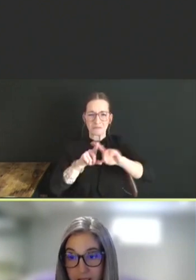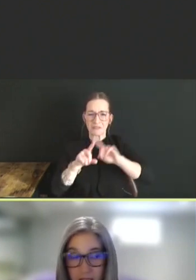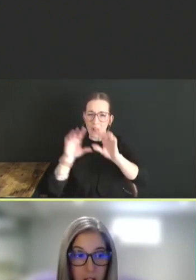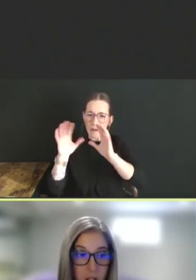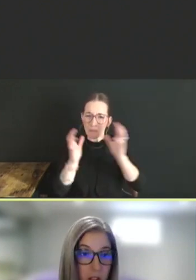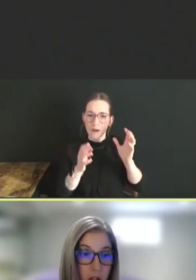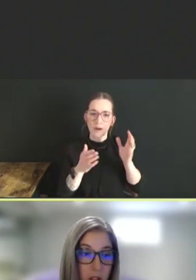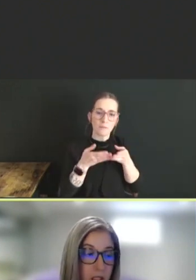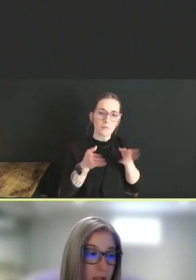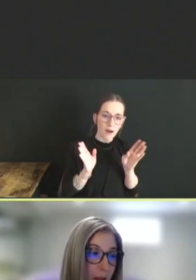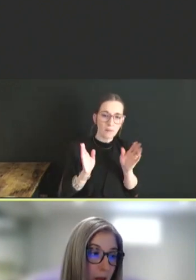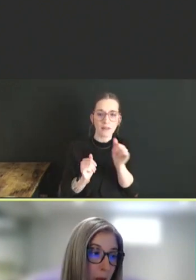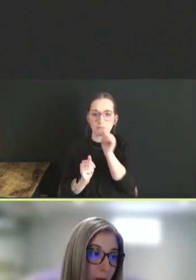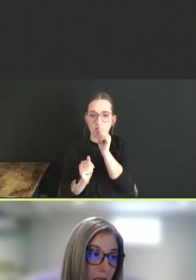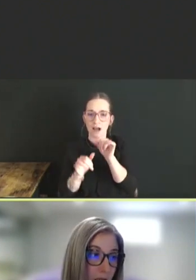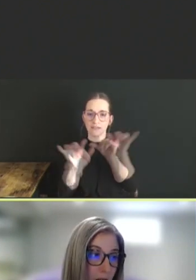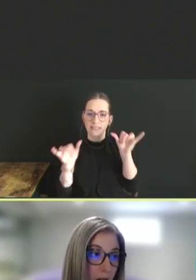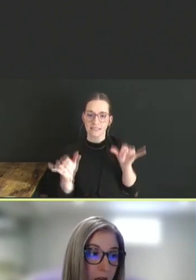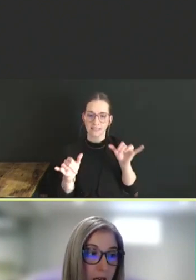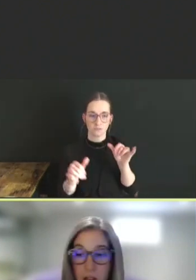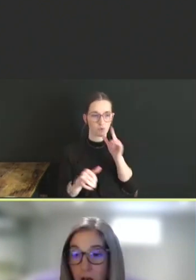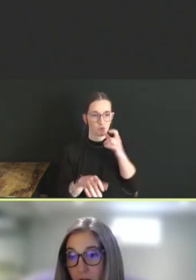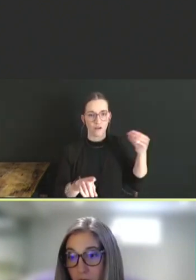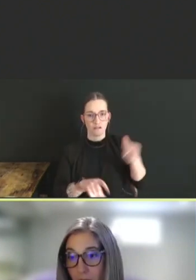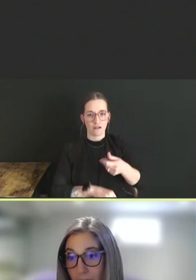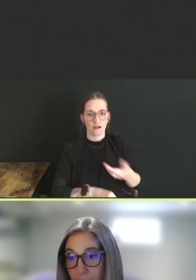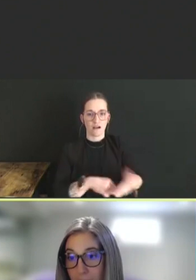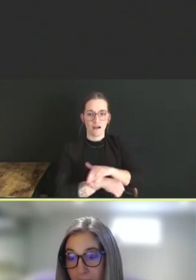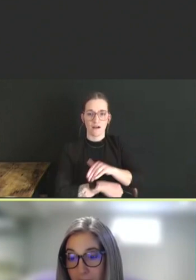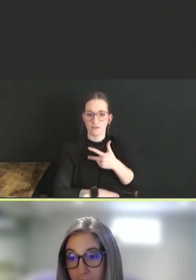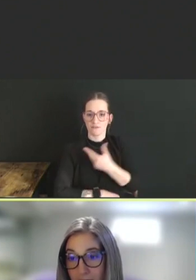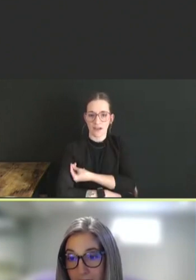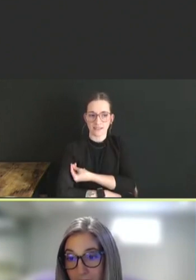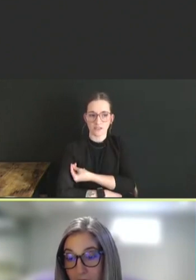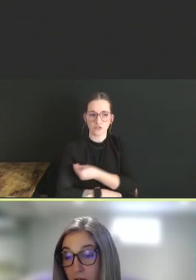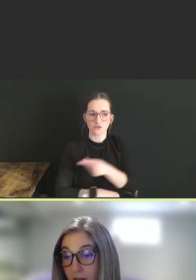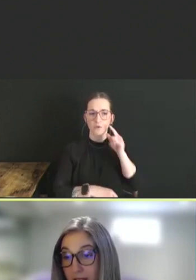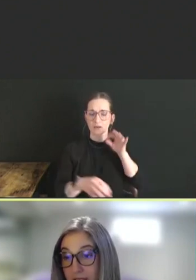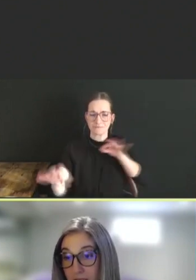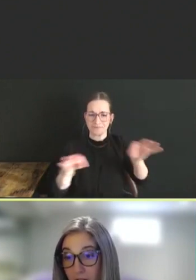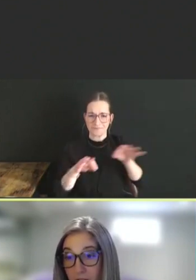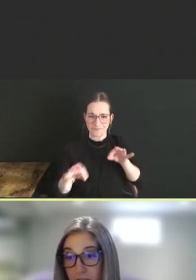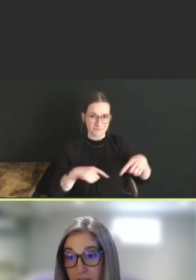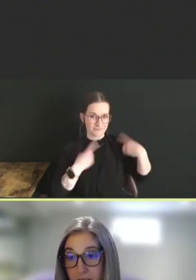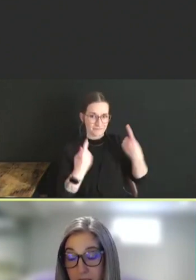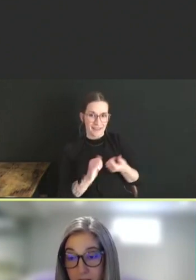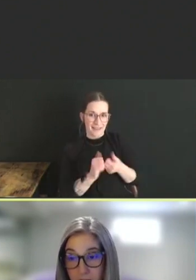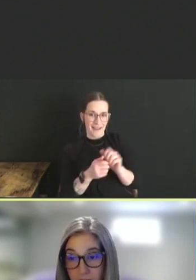So, just to spend a moment here and talk through how people have been getting vaccine coverage to date.